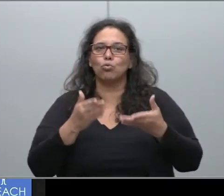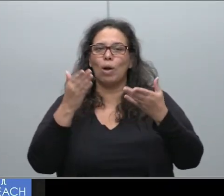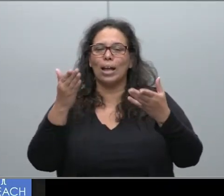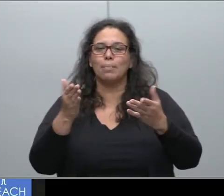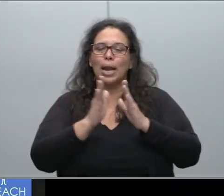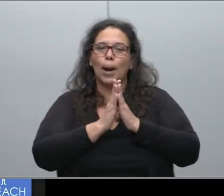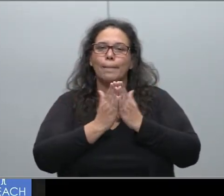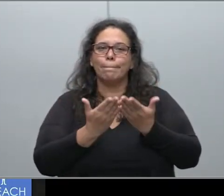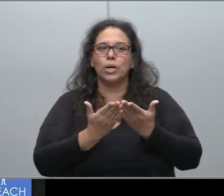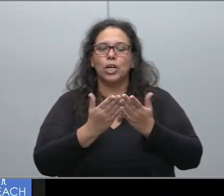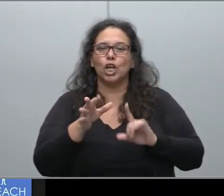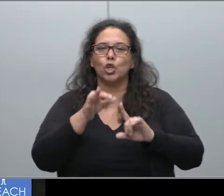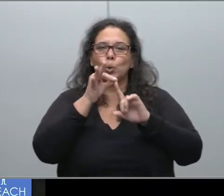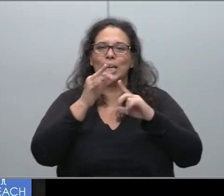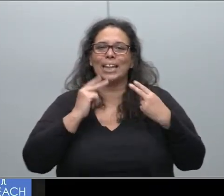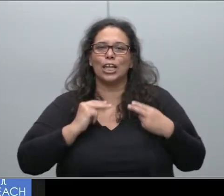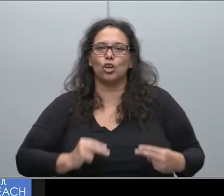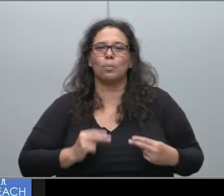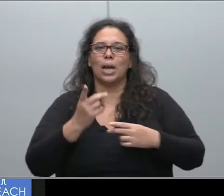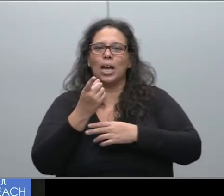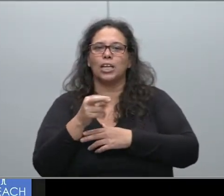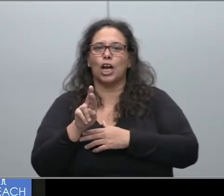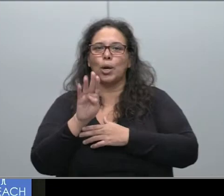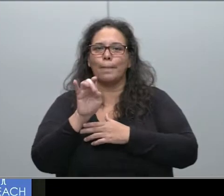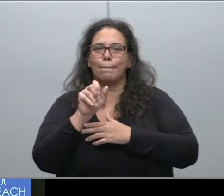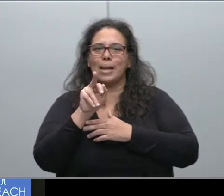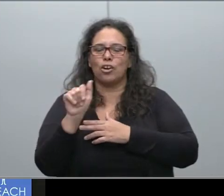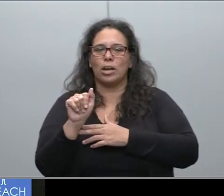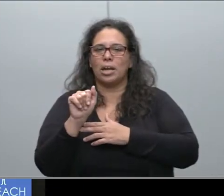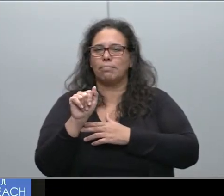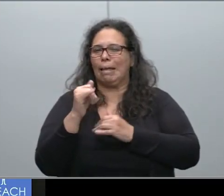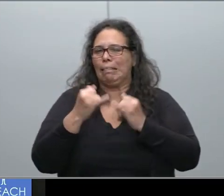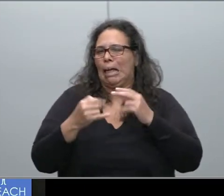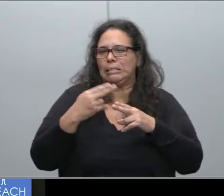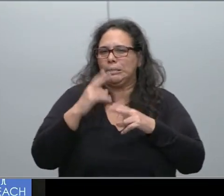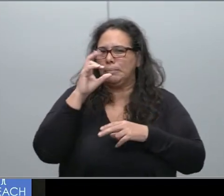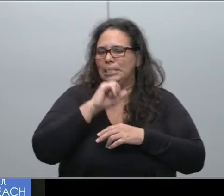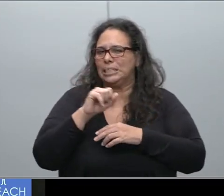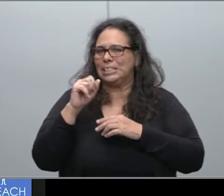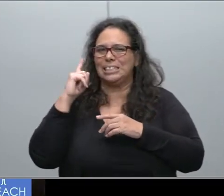I was gonna say this on behalf of the district, on behalf of the division, or the Office of School Support Services,